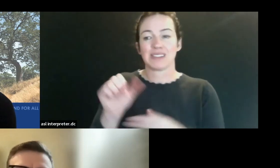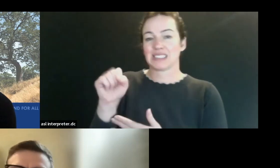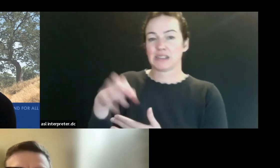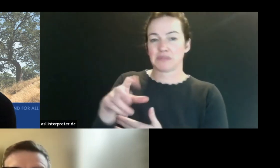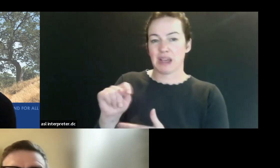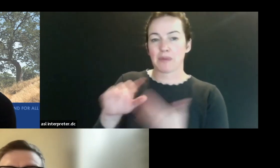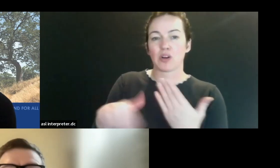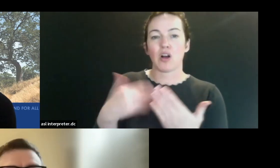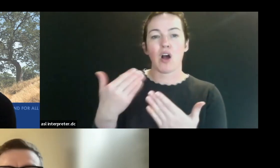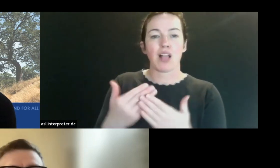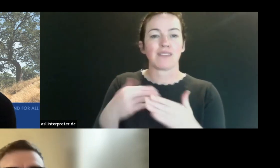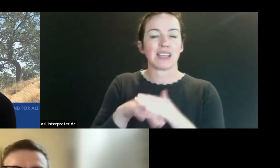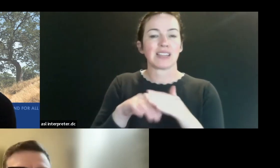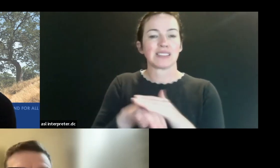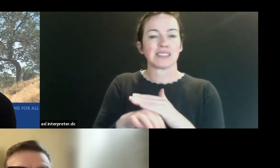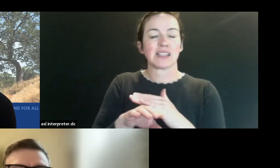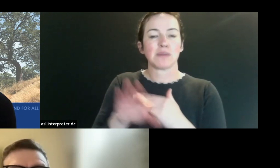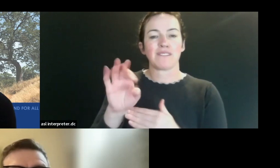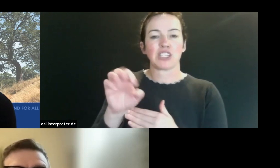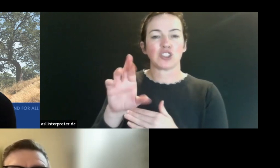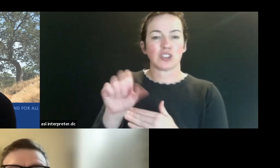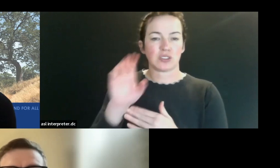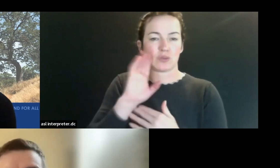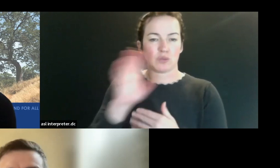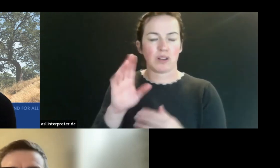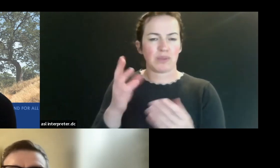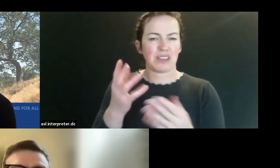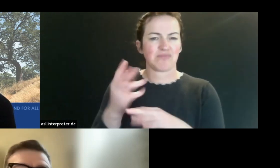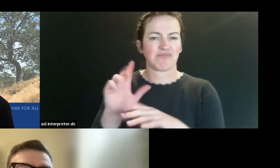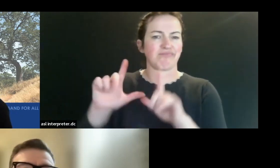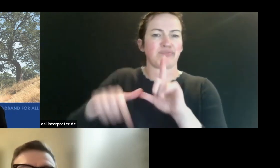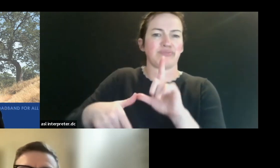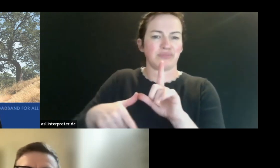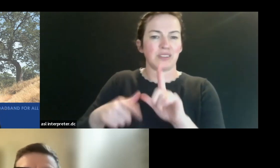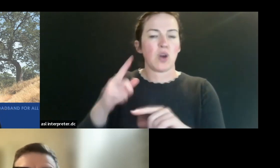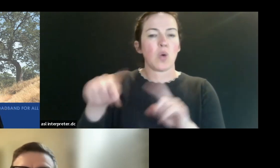sections are going to be outdated when they update Android and iOS. So I was teaching